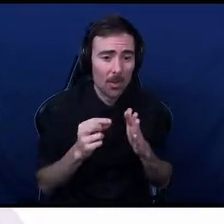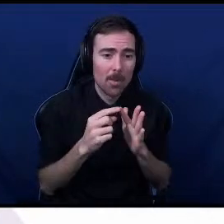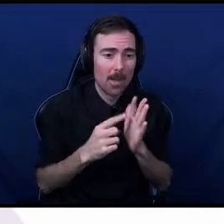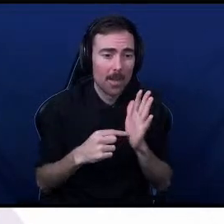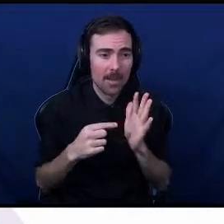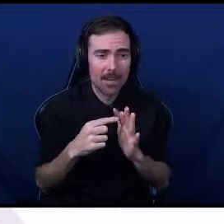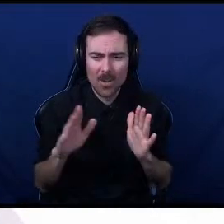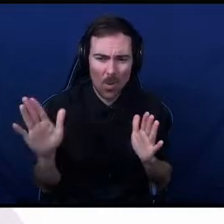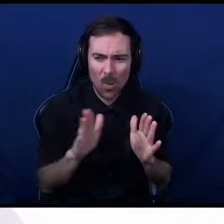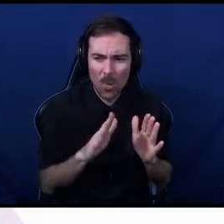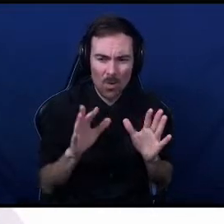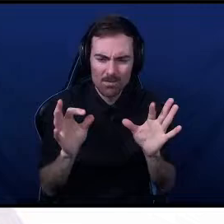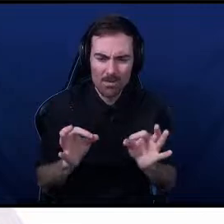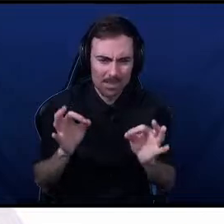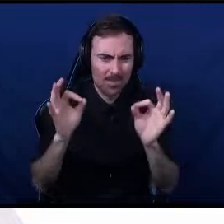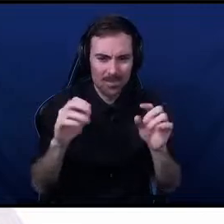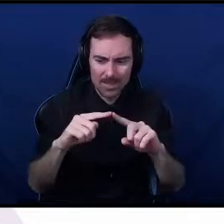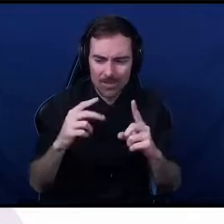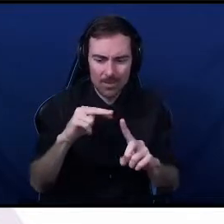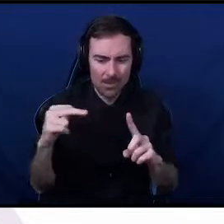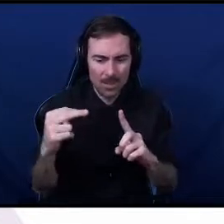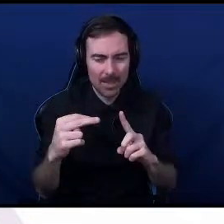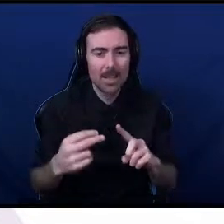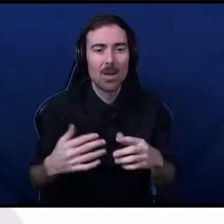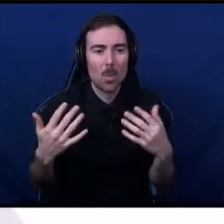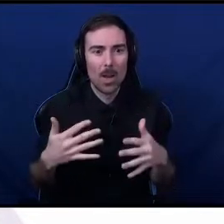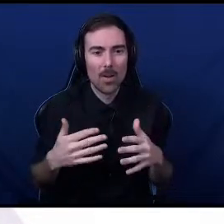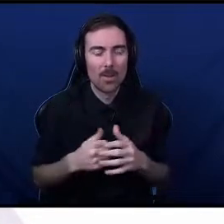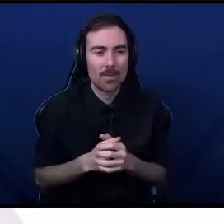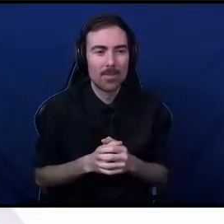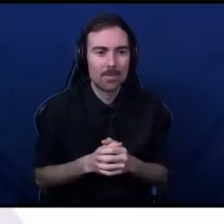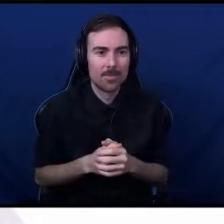powerful perspective to the topics of design, tech and